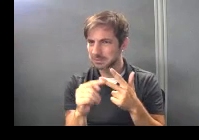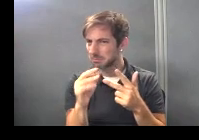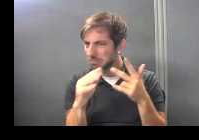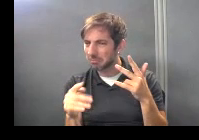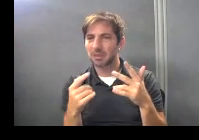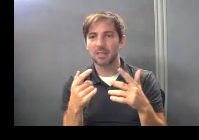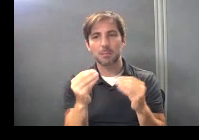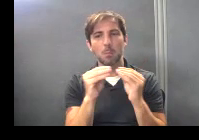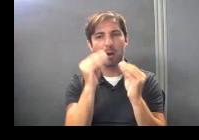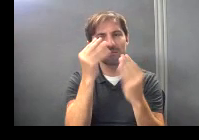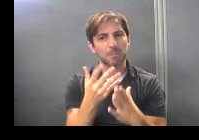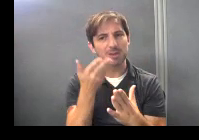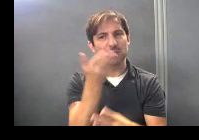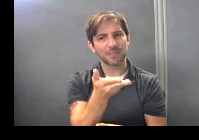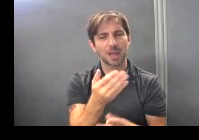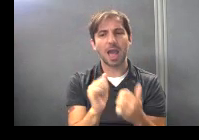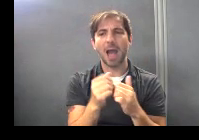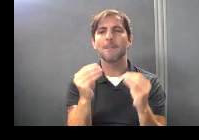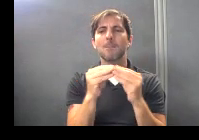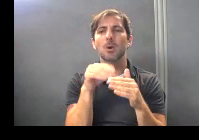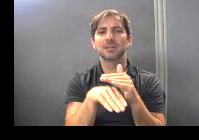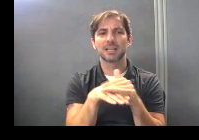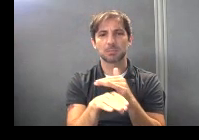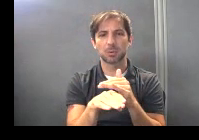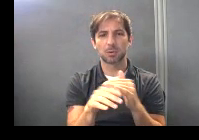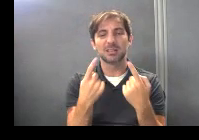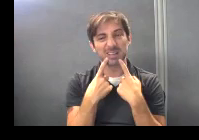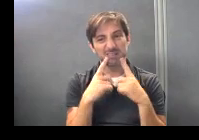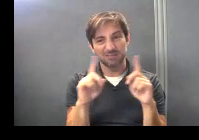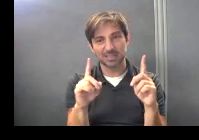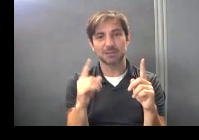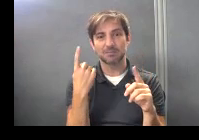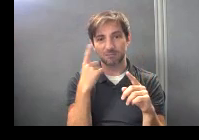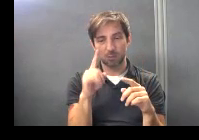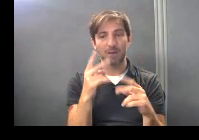MAKE SURE YOU HAVE EFFECTIVE COMMUNICATION FOR VISION ACCESS PROVIDING AUDIO-VISUAL DESCRIPTION.